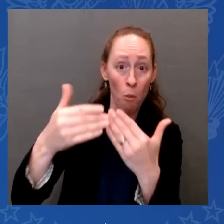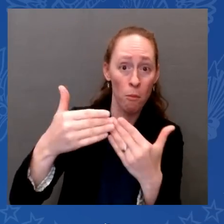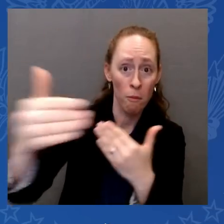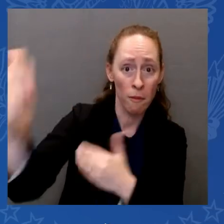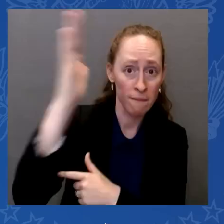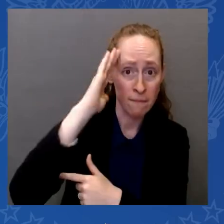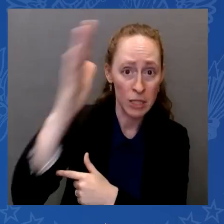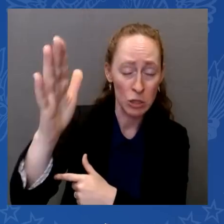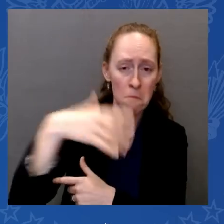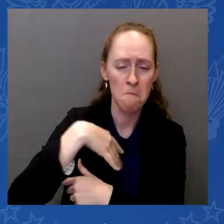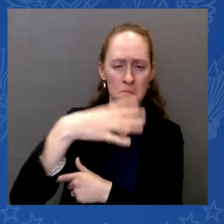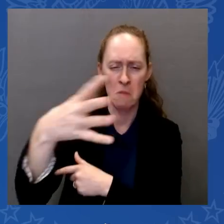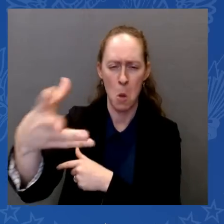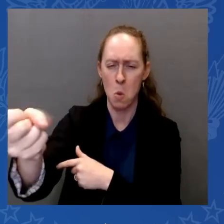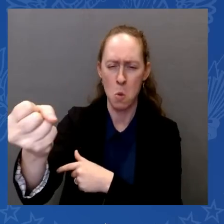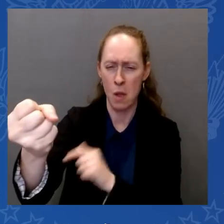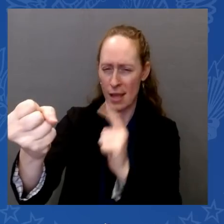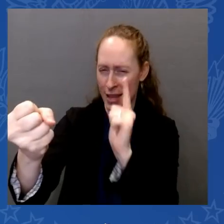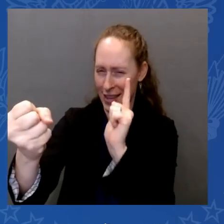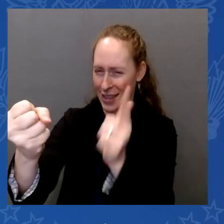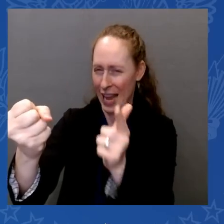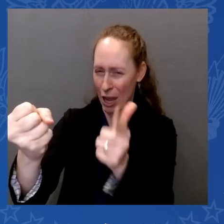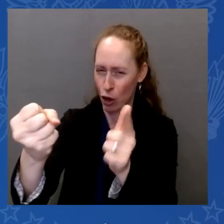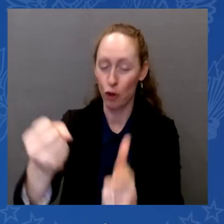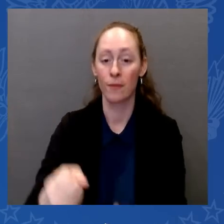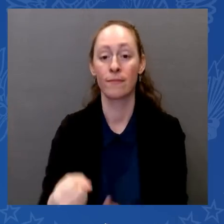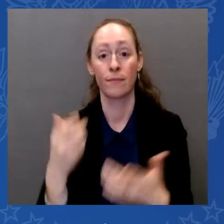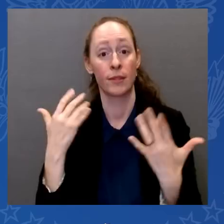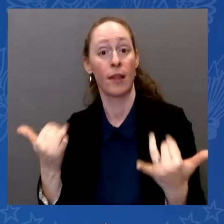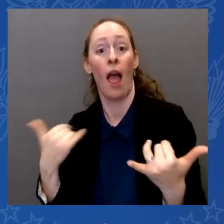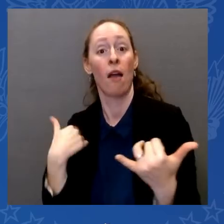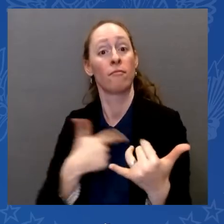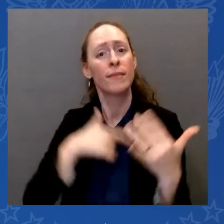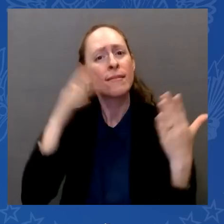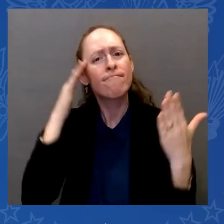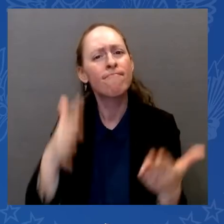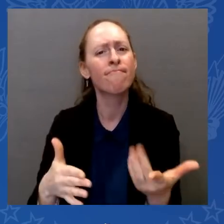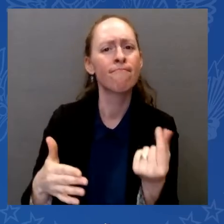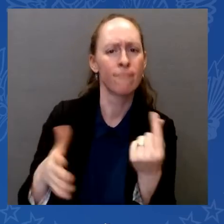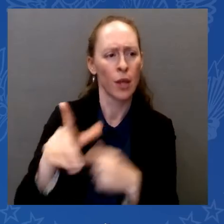working people, the middle class. If you earn less than $125,000 a year,